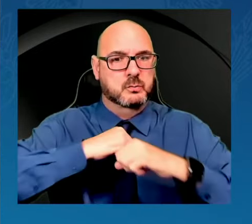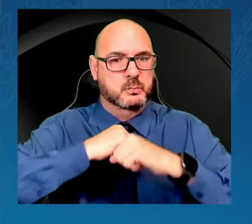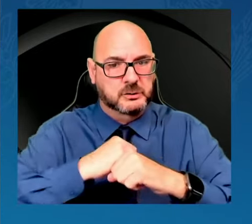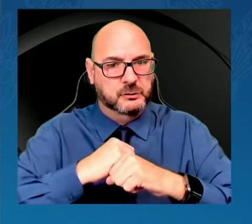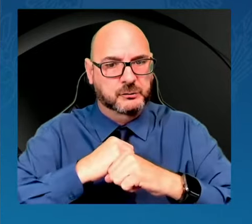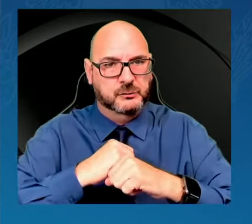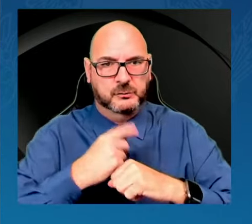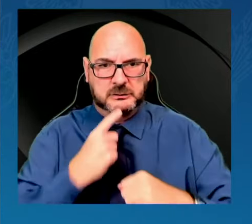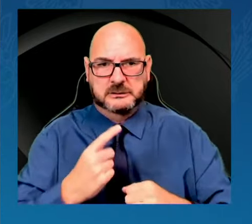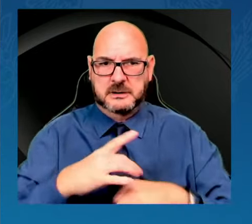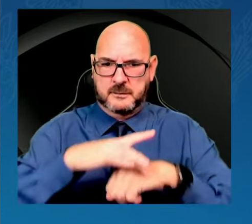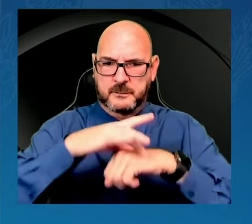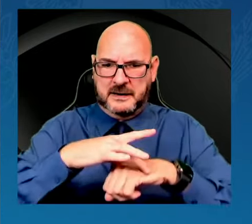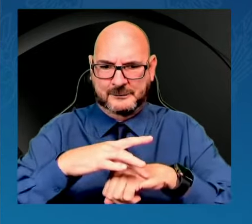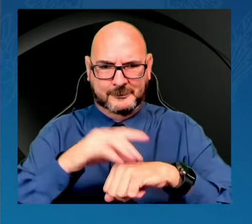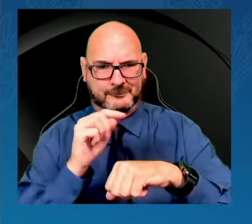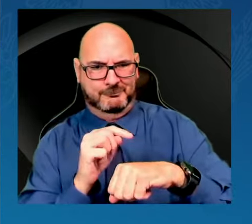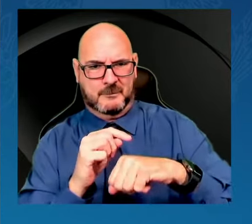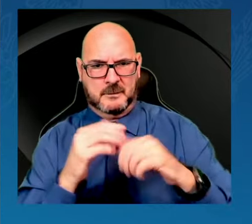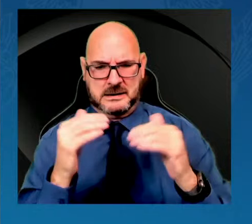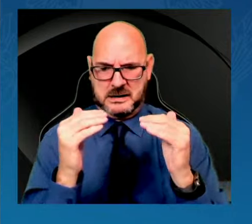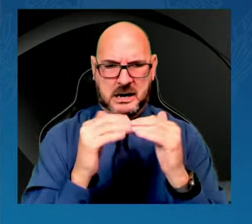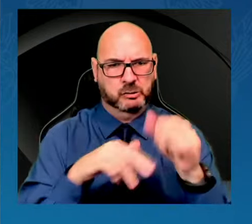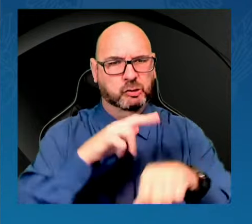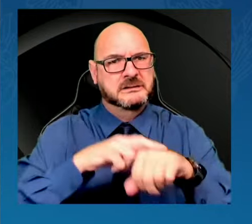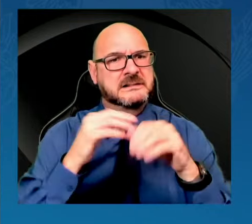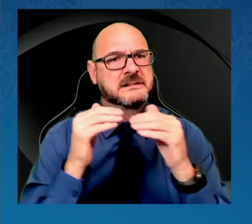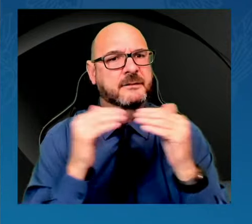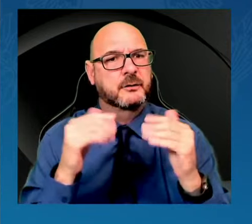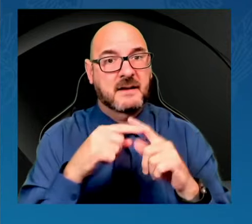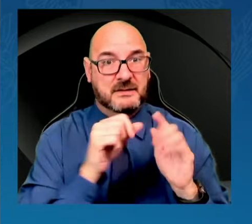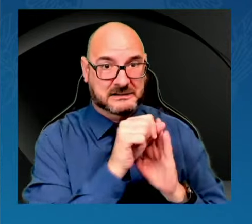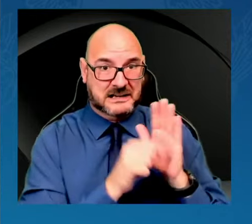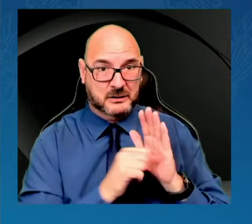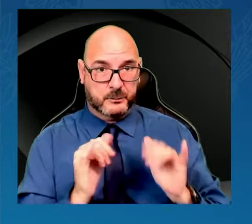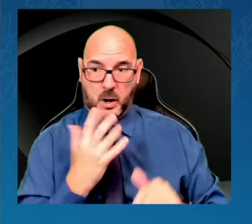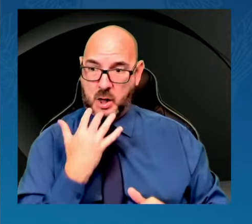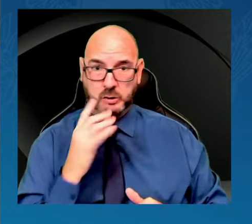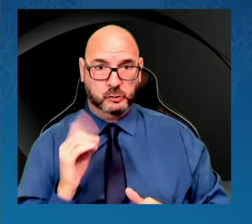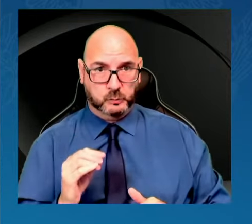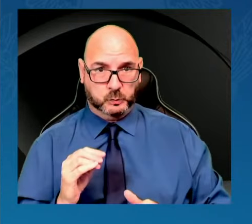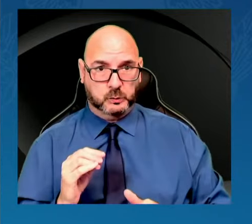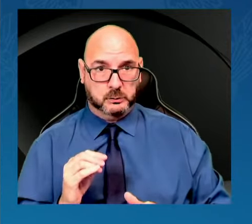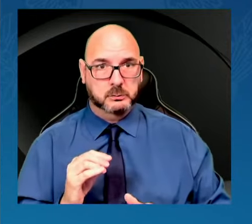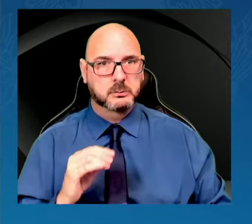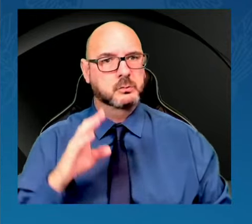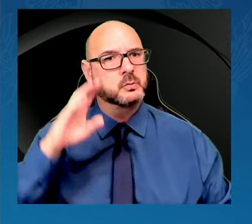So, being from a state like Colorado, we're far too familiar with the devastating impacts of climate change